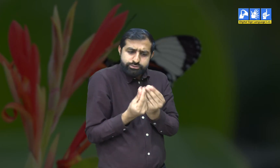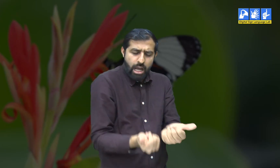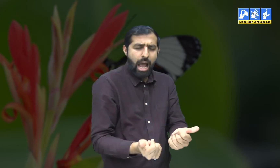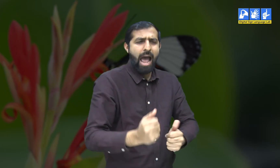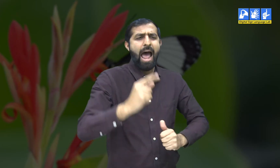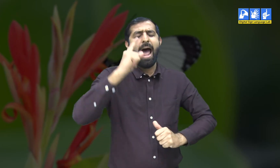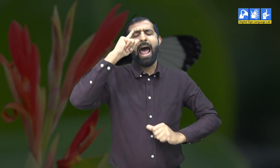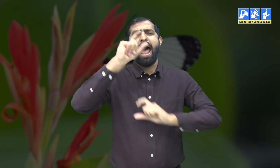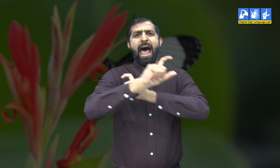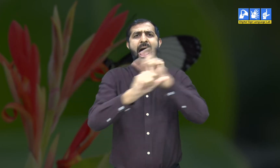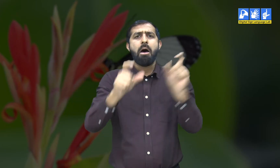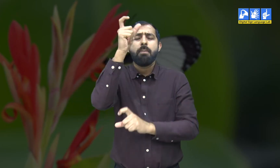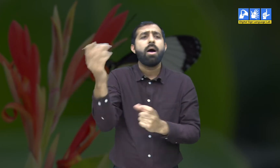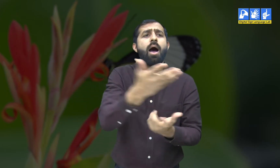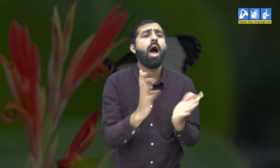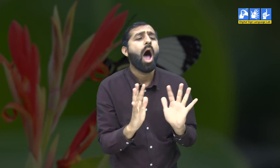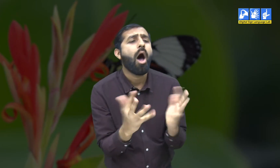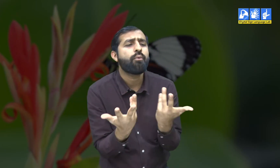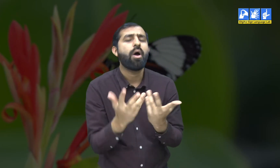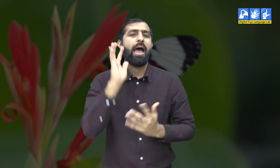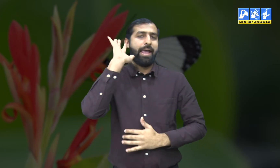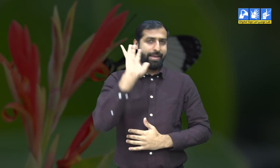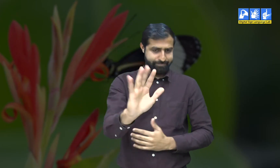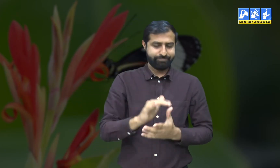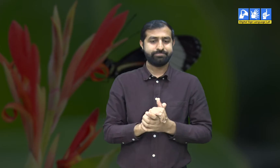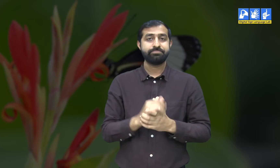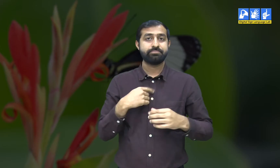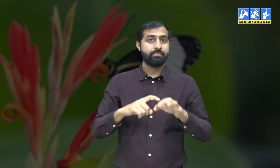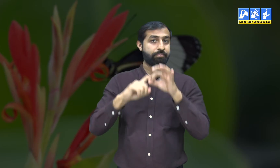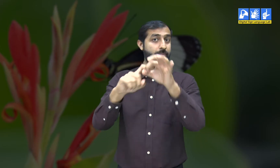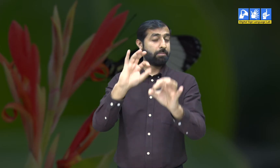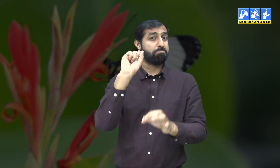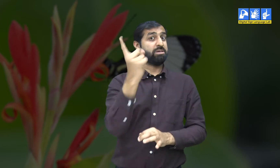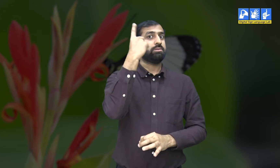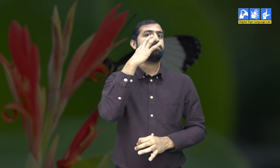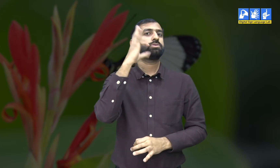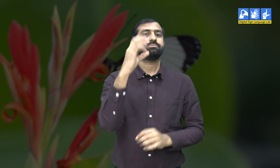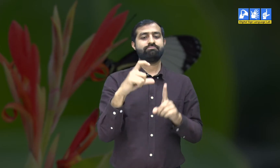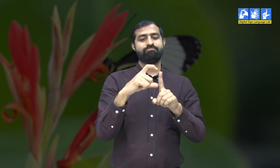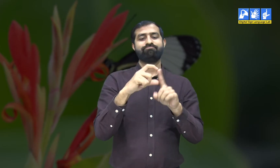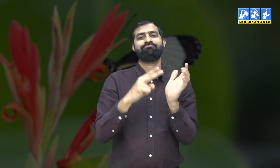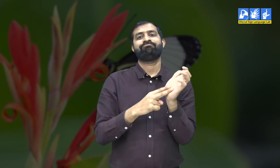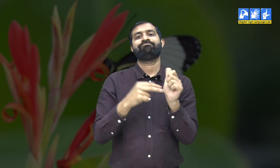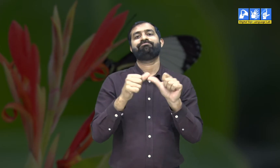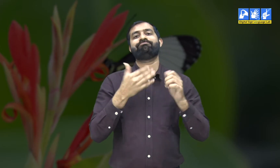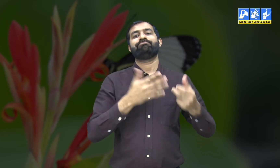Those photos provided him with the answer that how the cell can read the blueprint of its DNA.